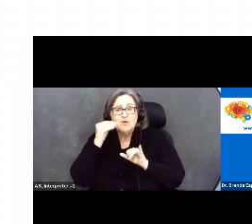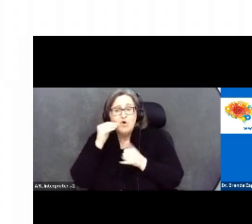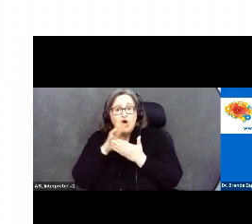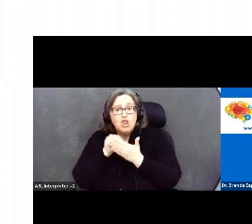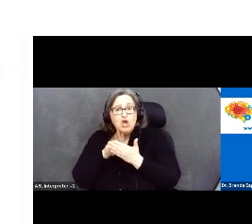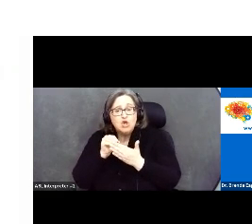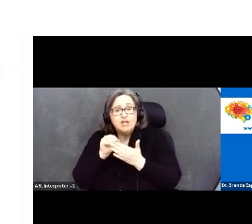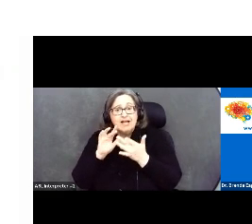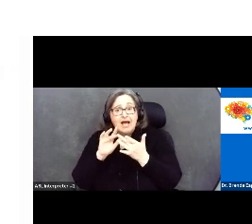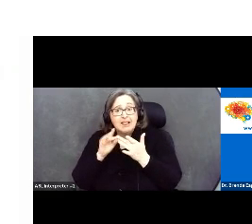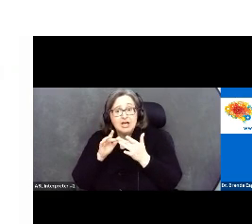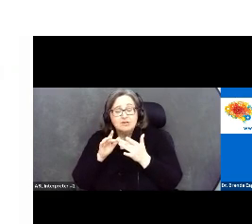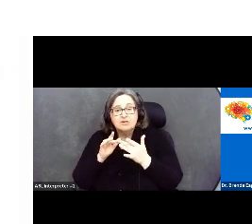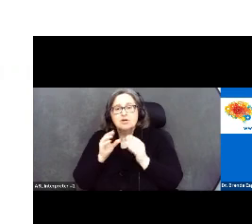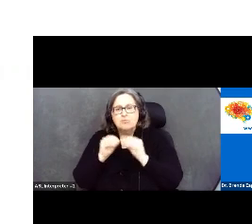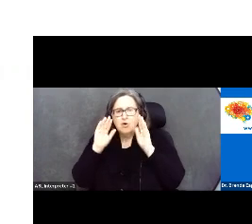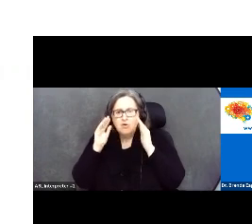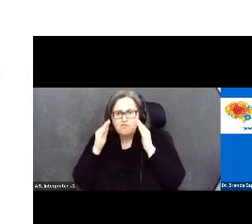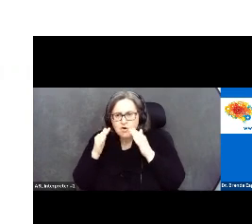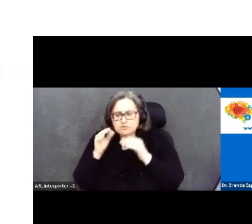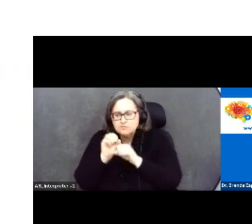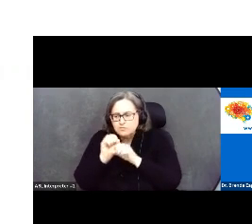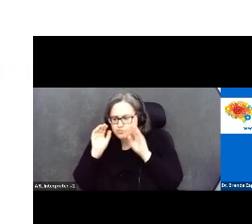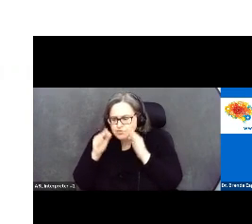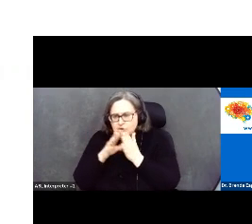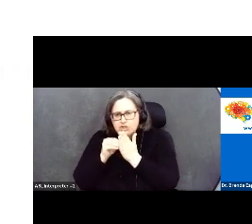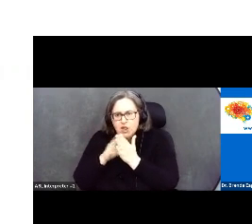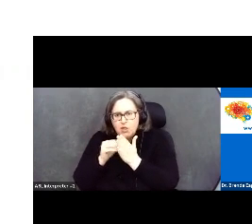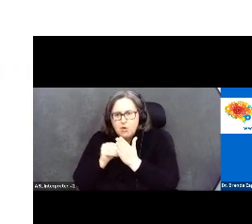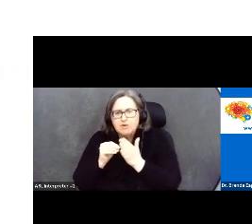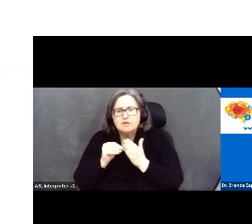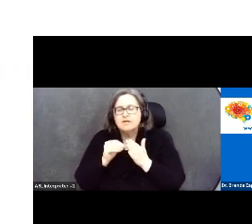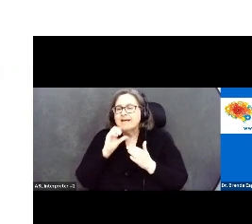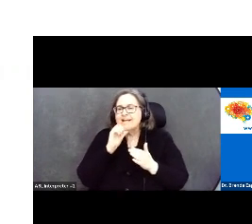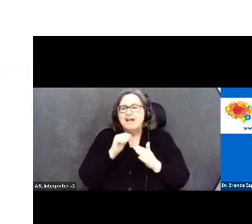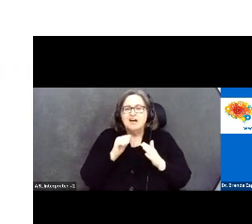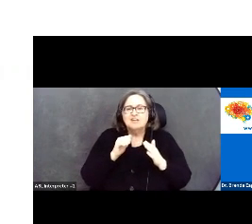online, more focused effort can go towards learning rather than being in the school